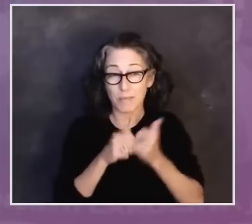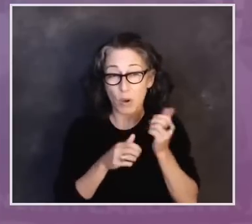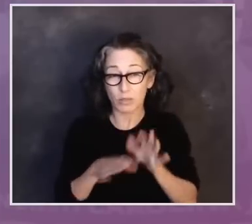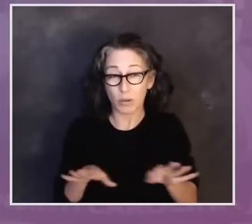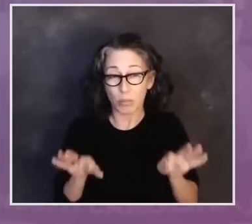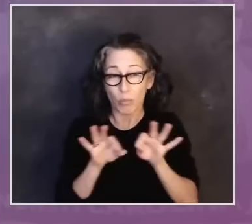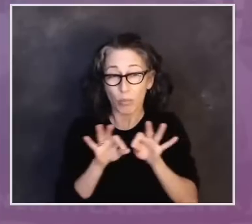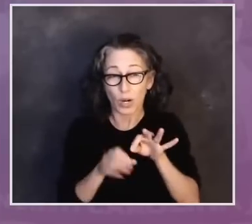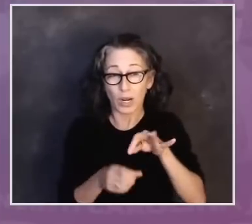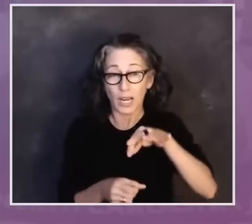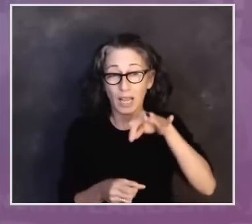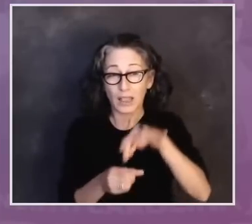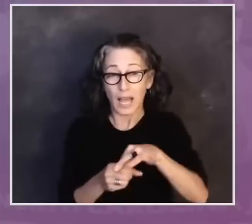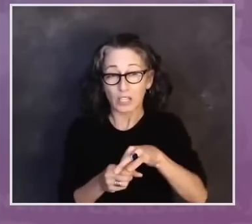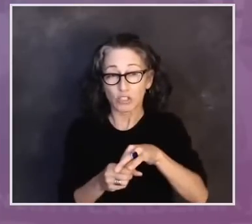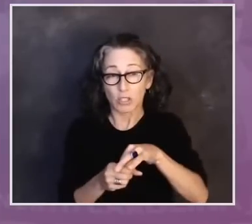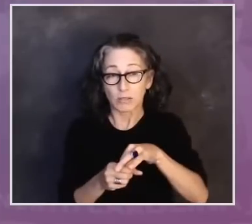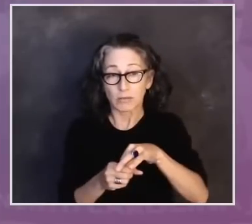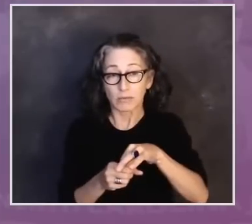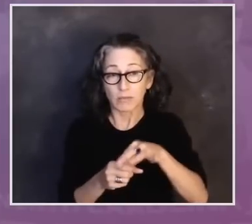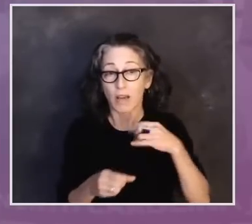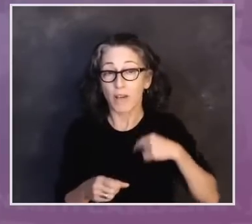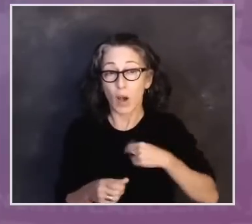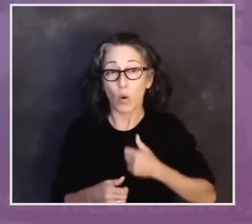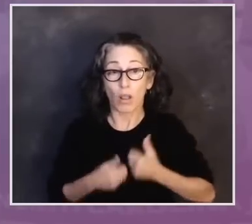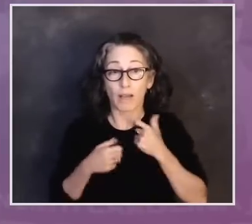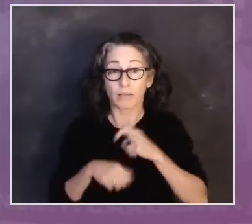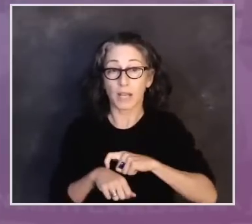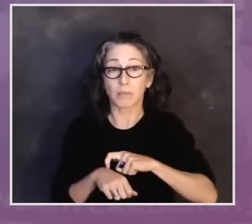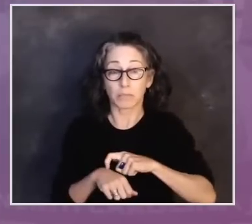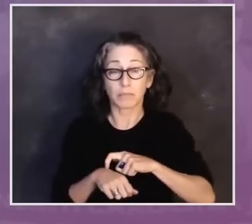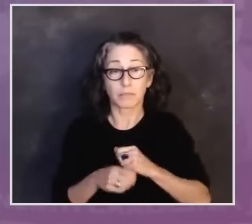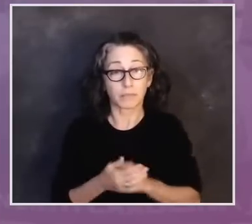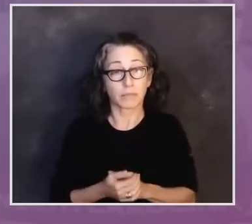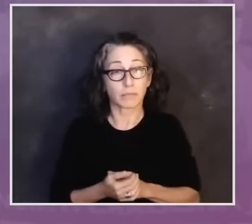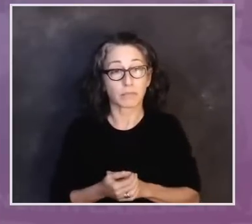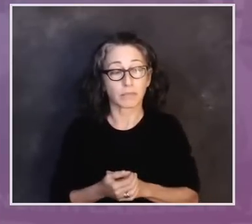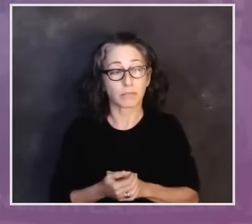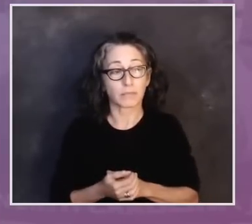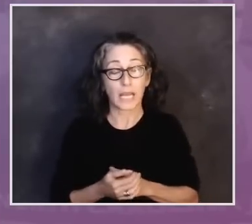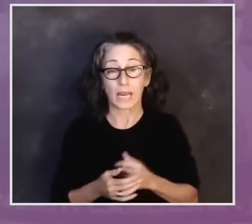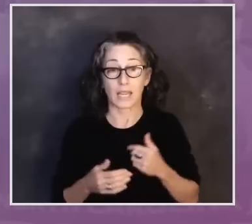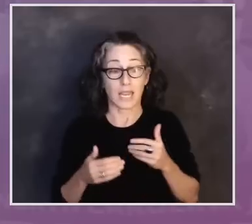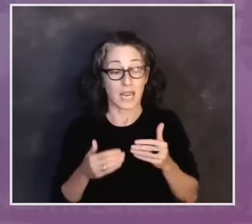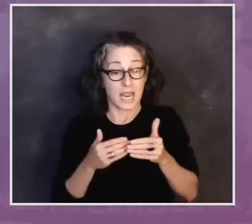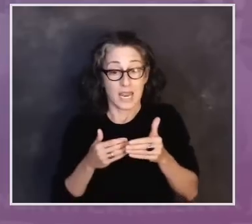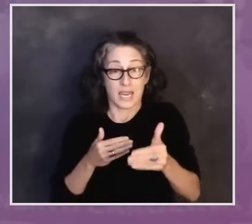IT BEARS REPEATING. THIS IS THE MOST IMPORTANT